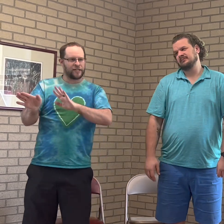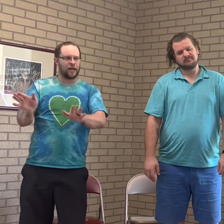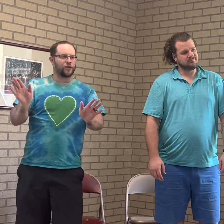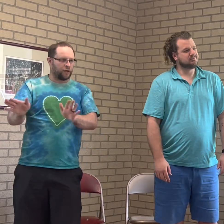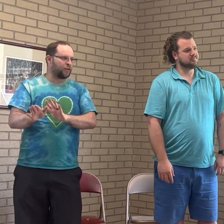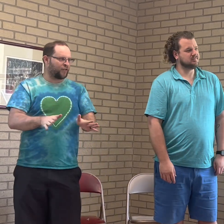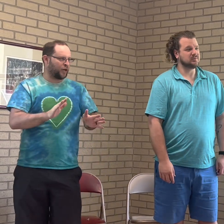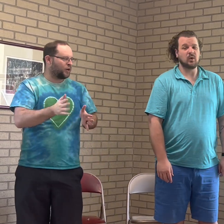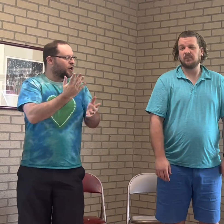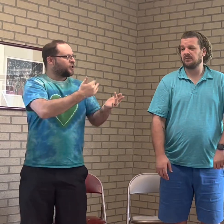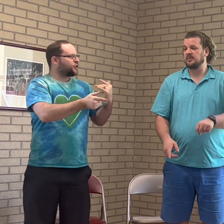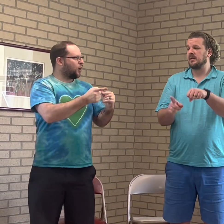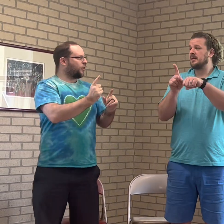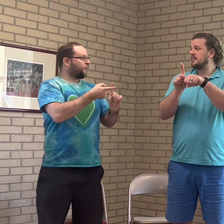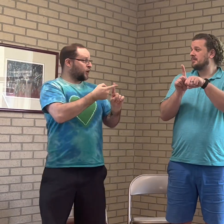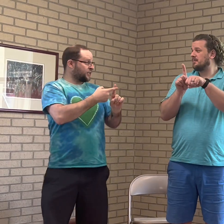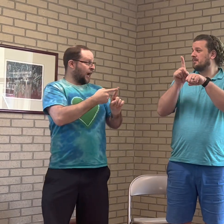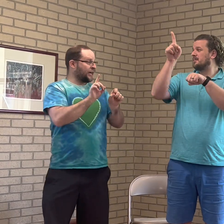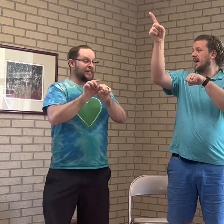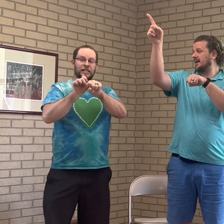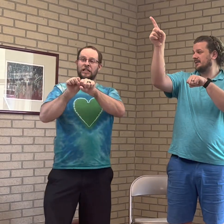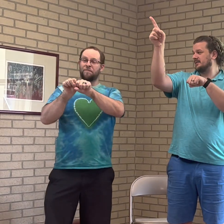always going to do a review. Mr. Aaron & Mr. Zae: So the first sign is